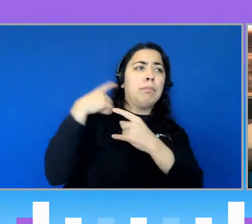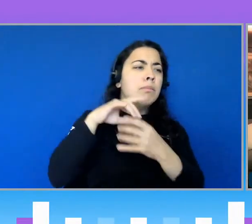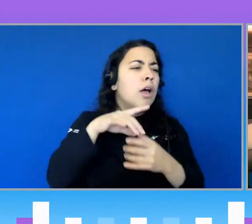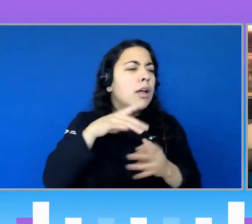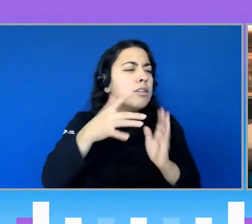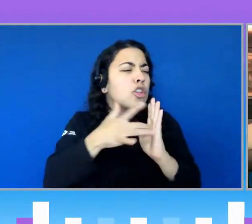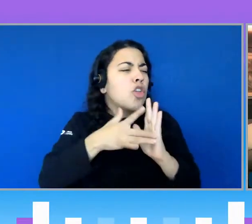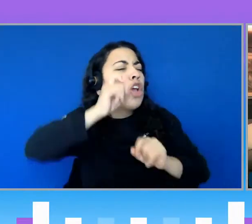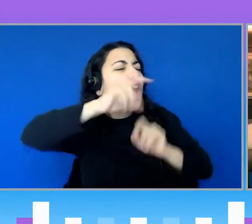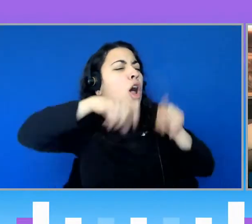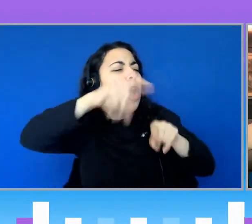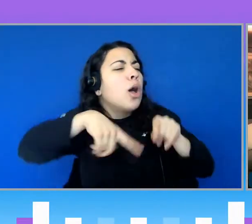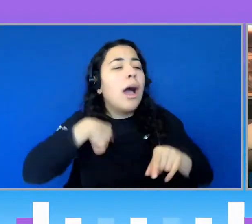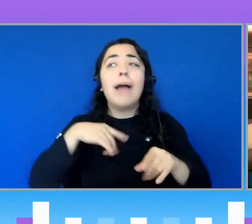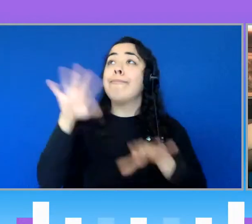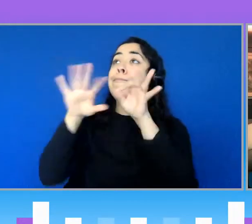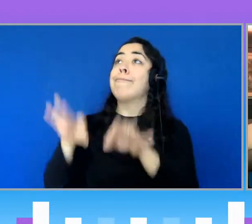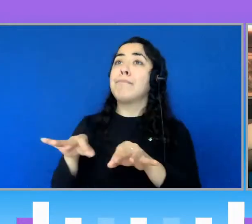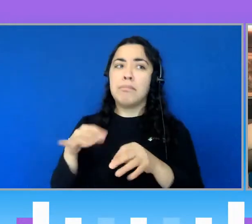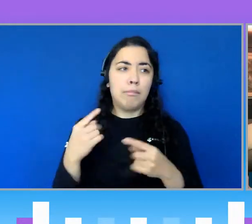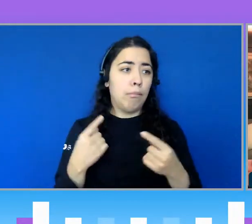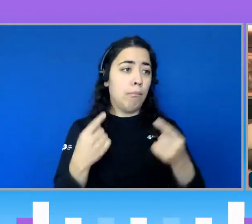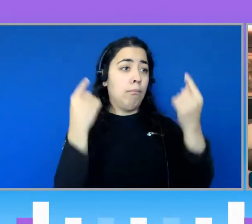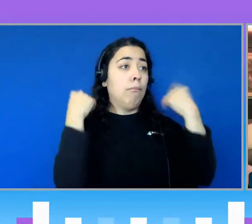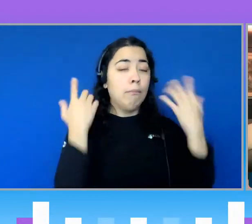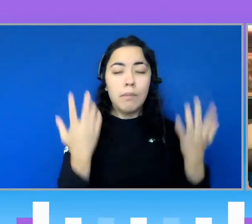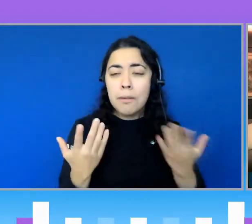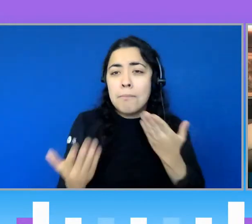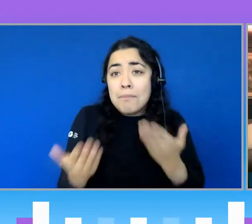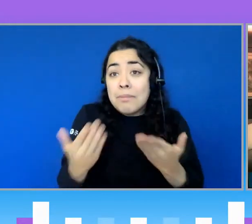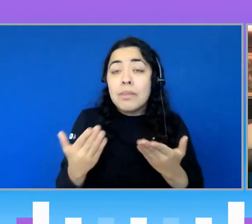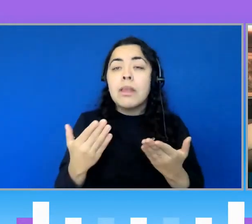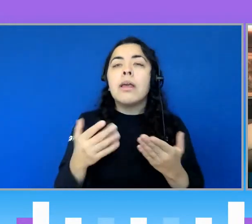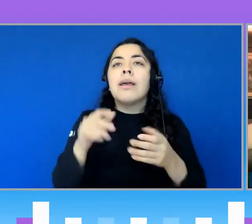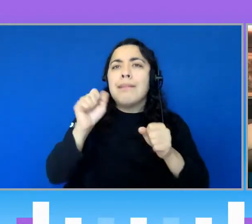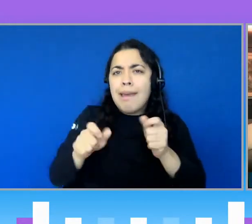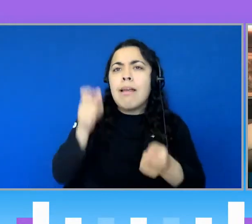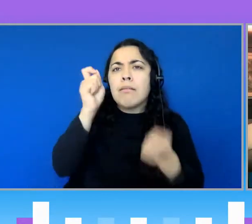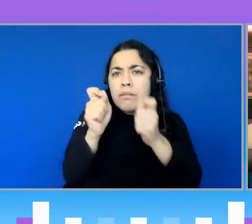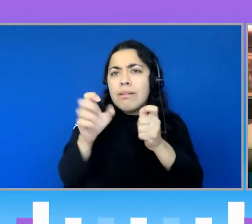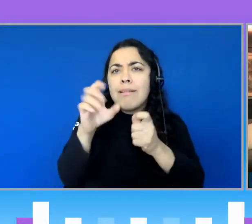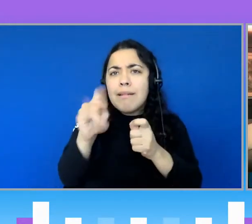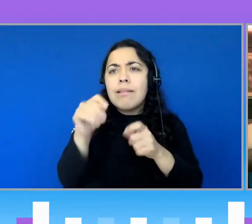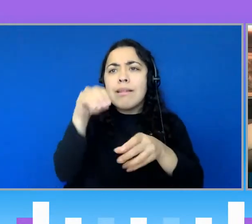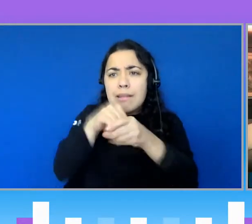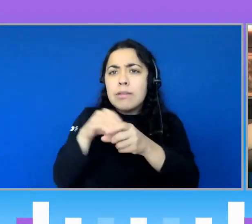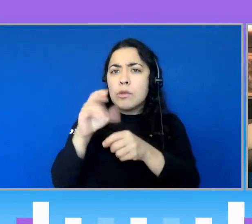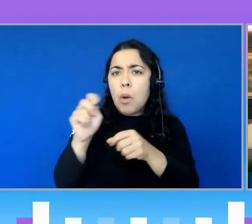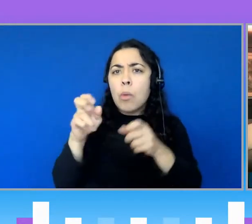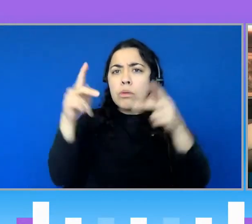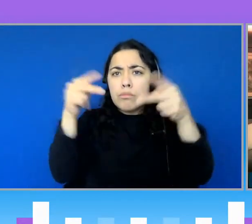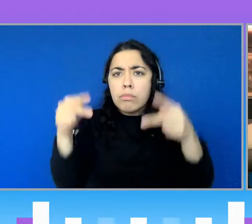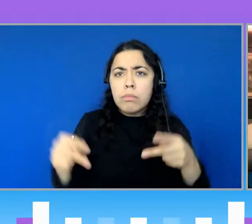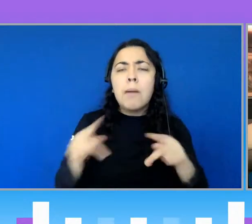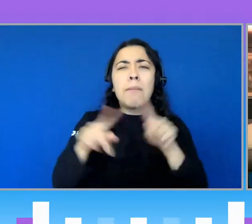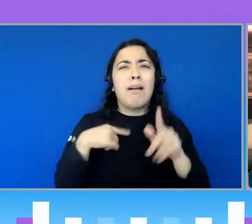new to her and it might get lost. So yes, you can edit programmatically into the code, but I would still challenge you.